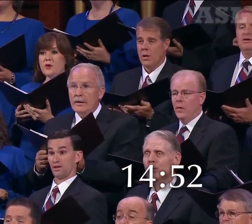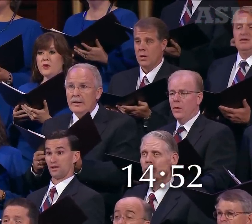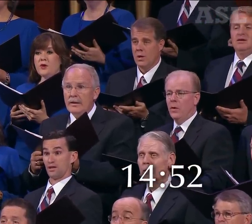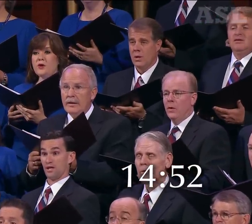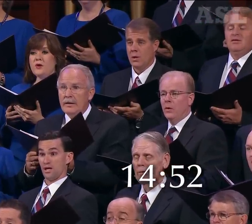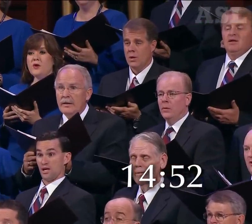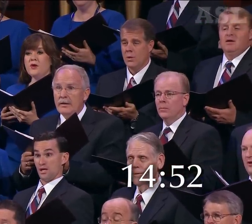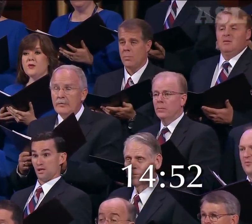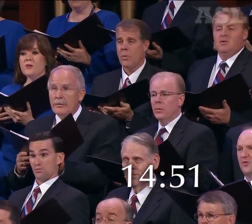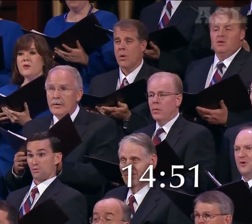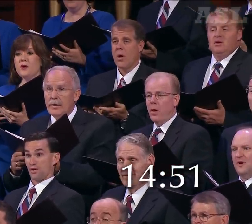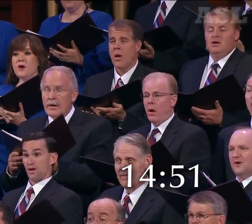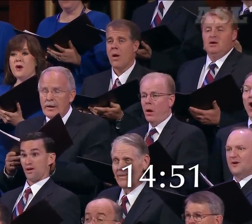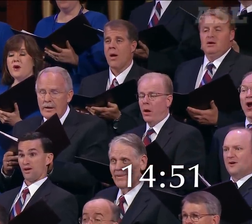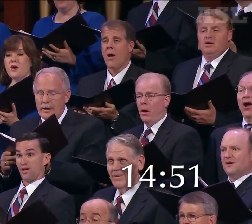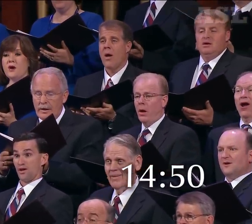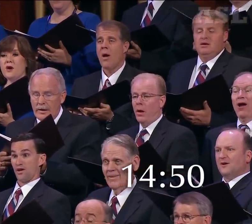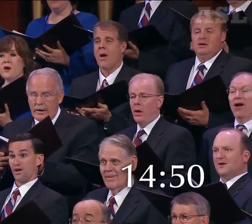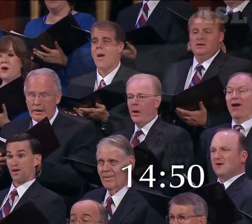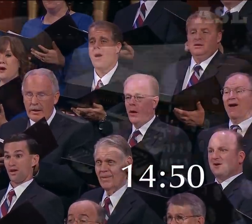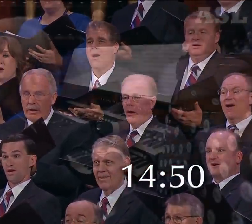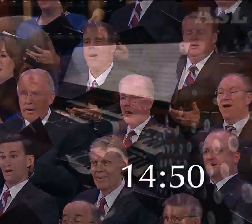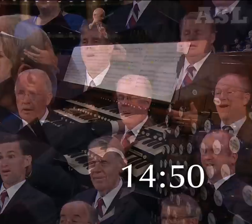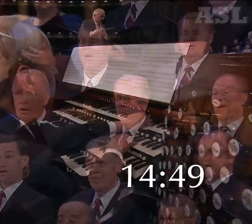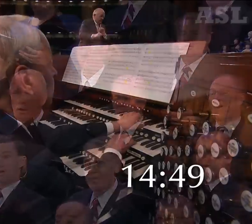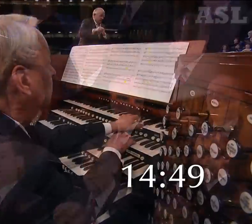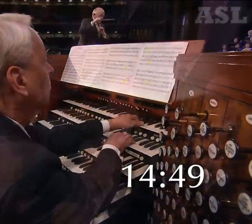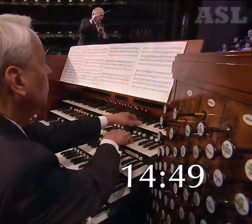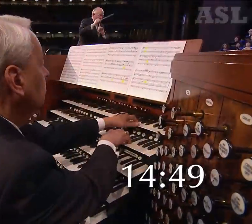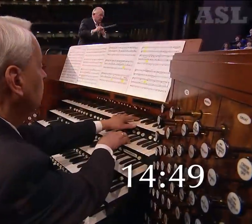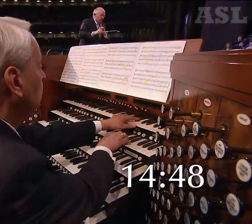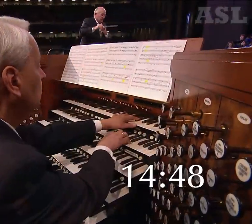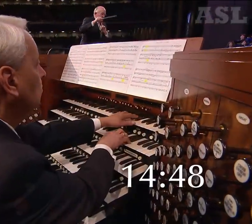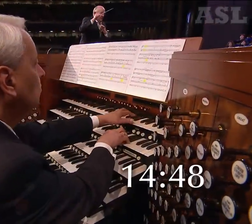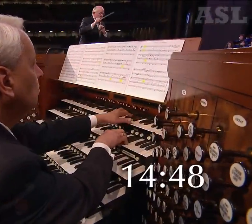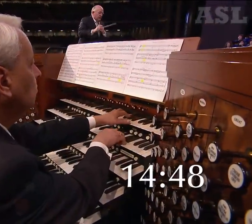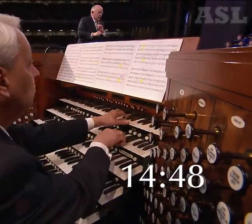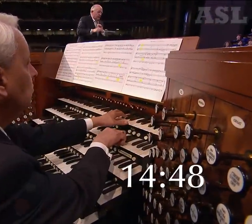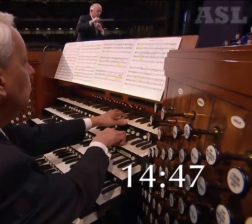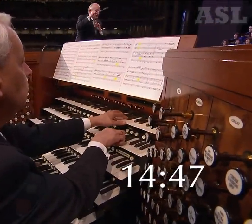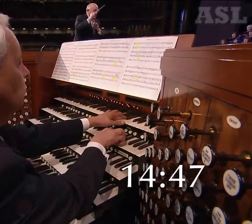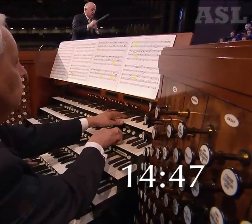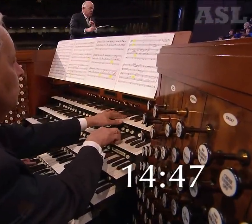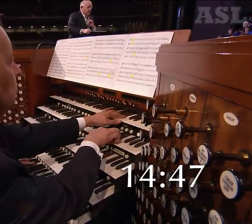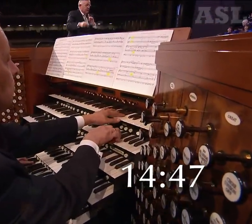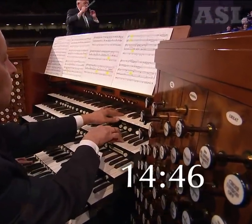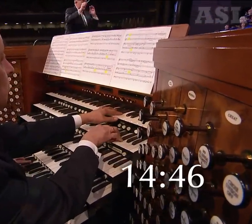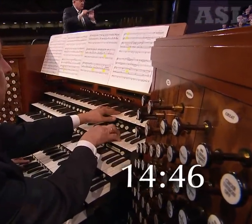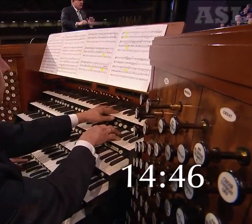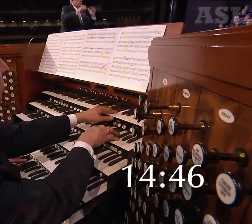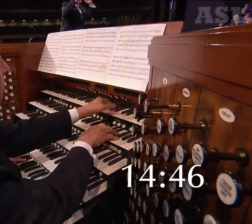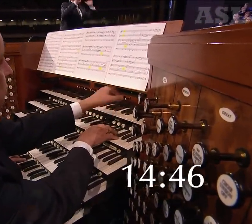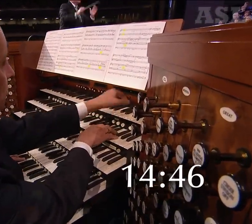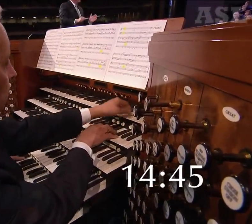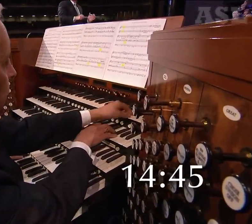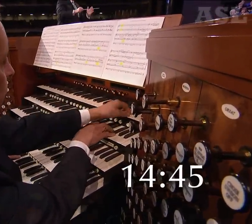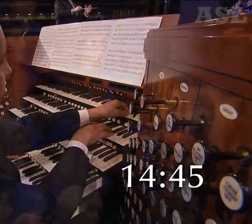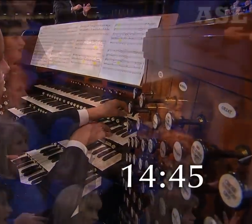THIS IS THE ENGLISH CLOSED CAPTION CHANNEL OF THE CHURCH OF JESUS CHRIST OF LATTER-DAY SAINTS.